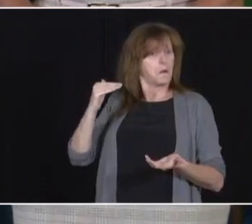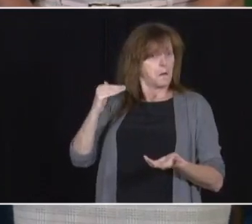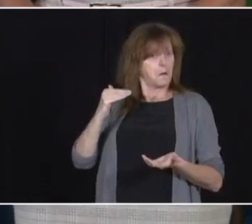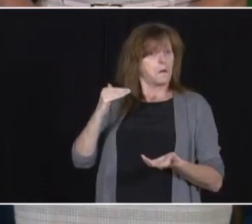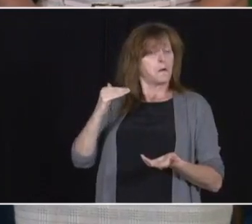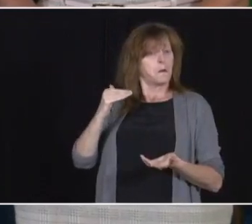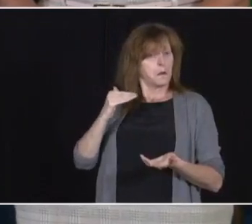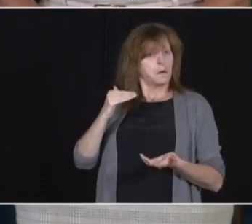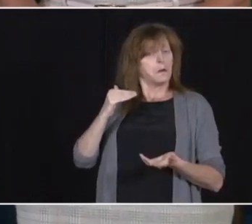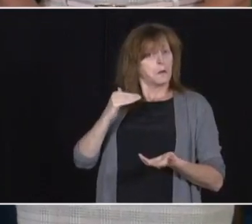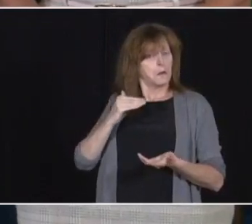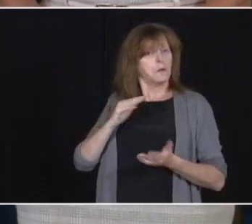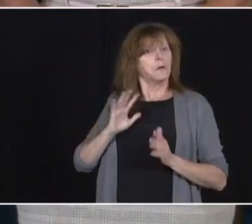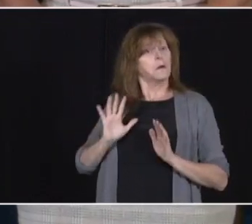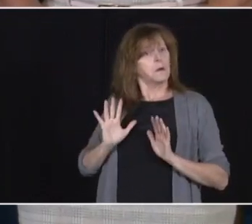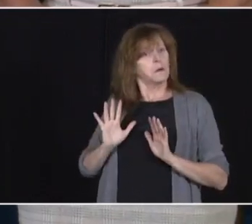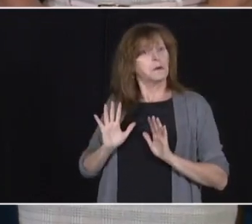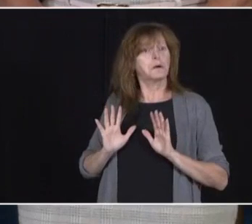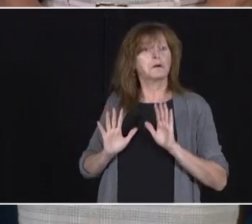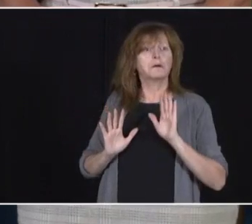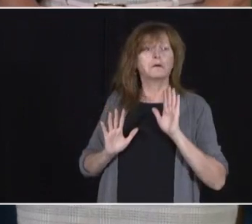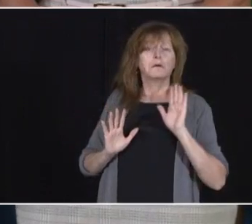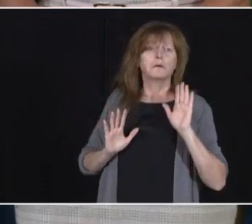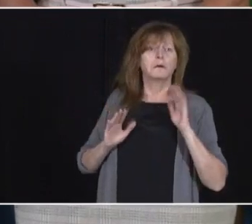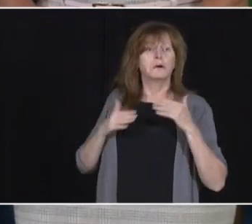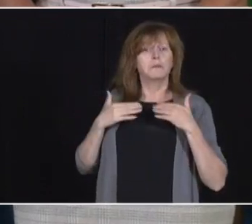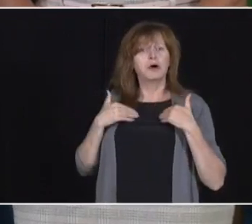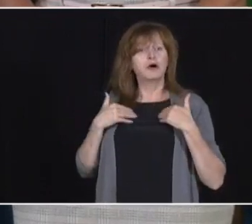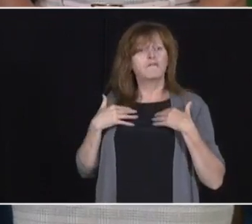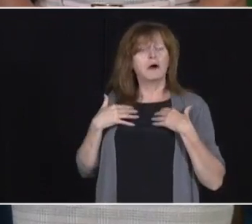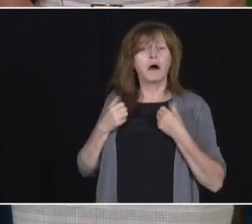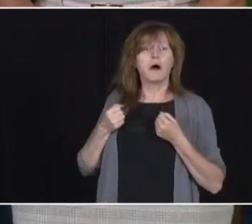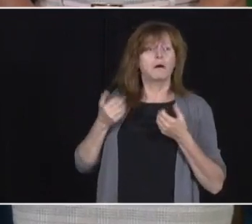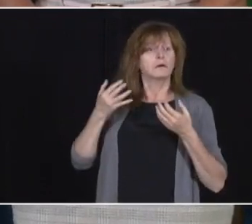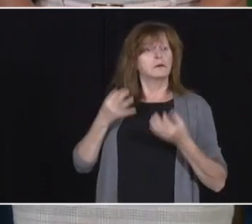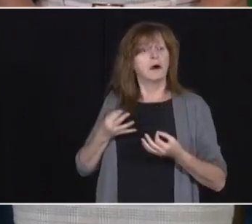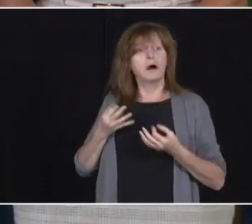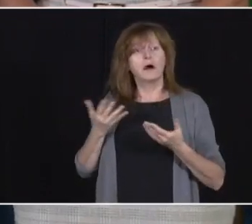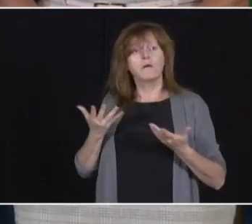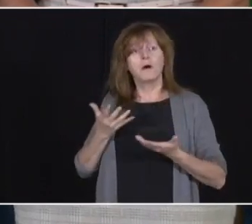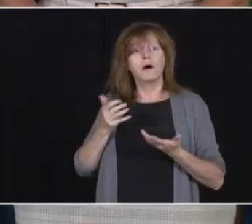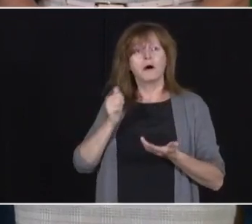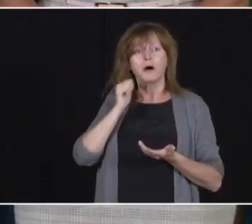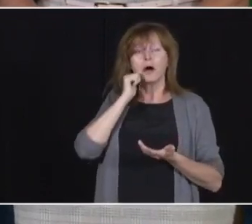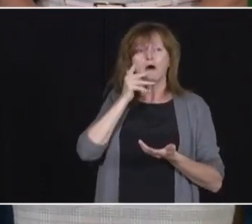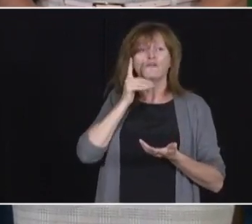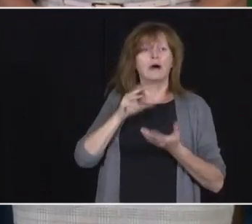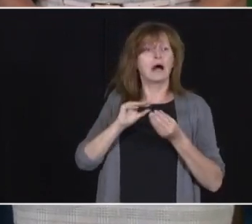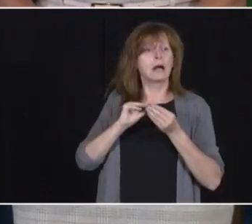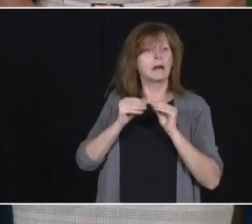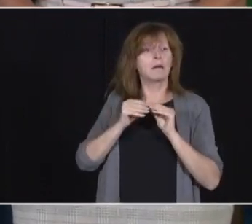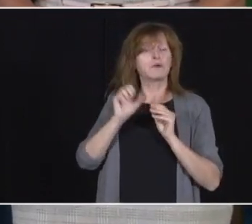are declining, that they are not going to actually release the data, the Minister of health is not going to release the data on a